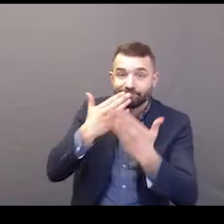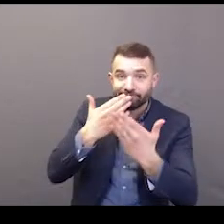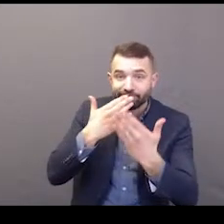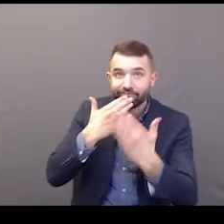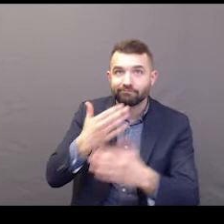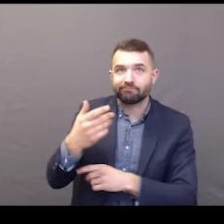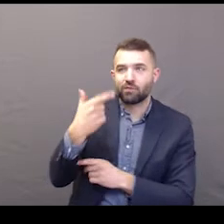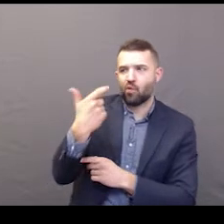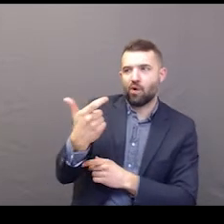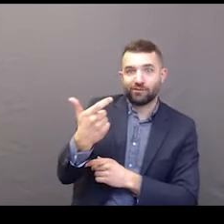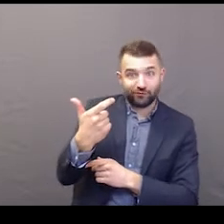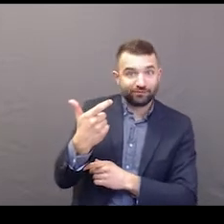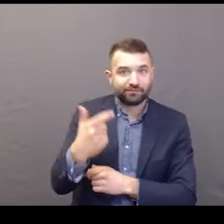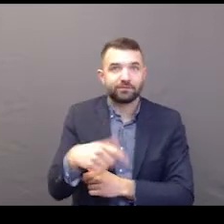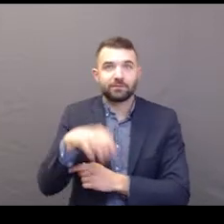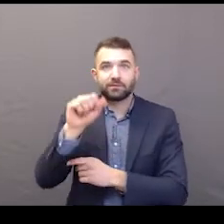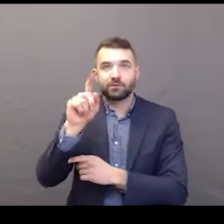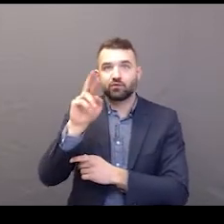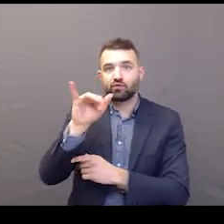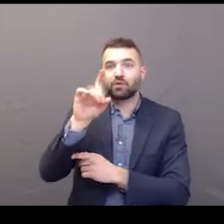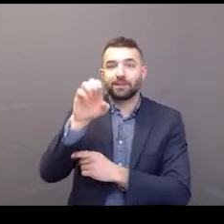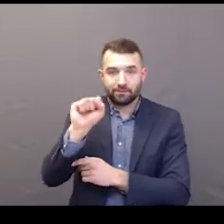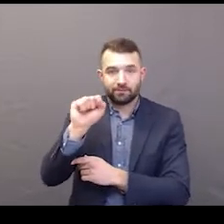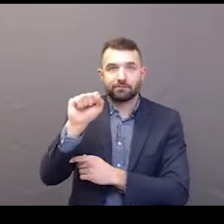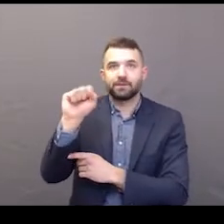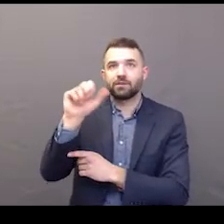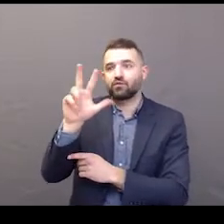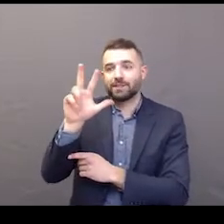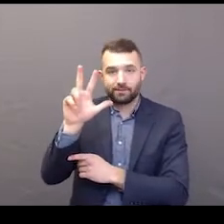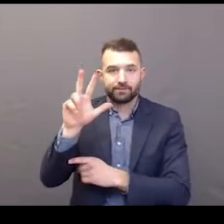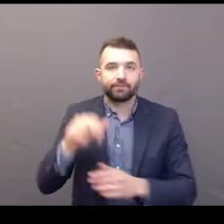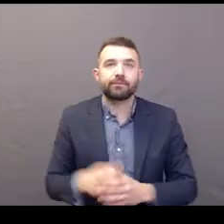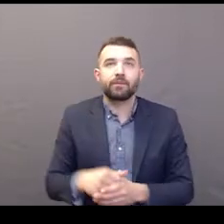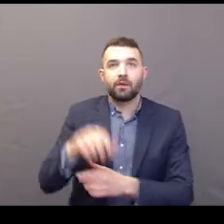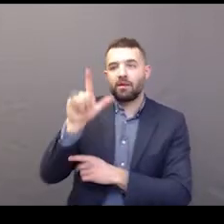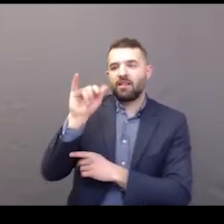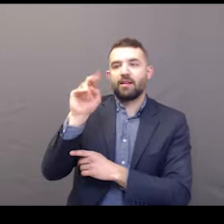Stride S3 Line will connect north Lake Washington communities to the regional transit system through